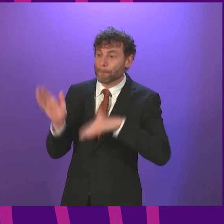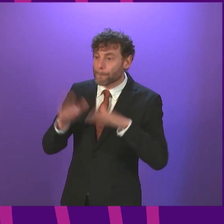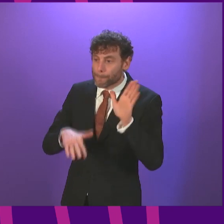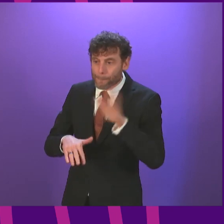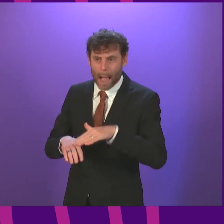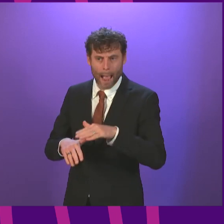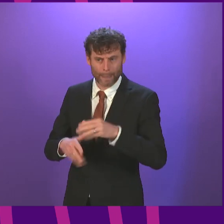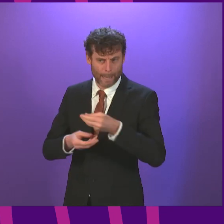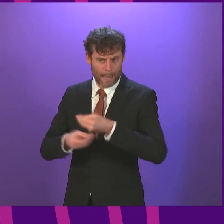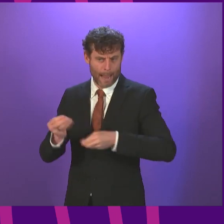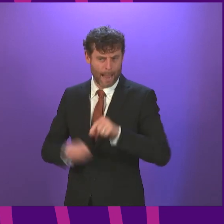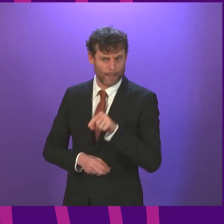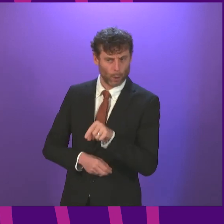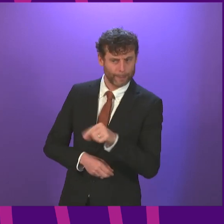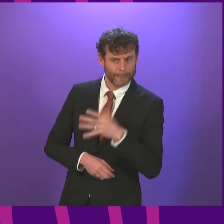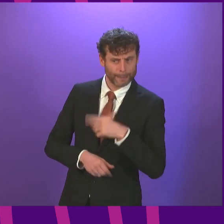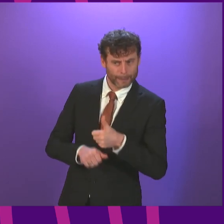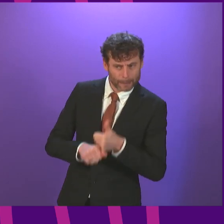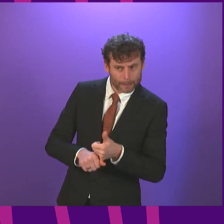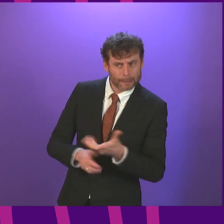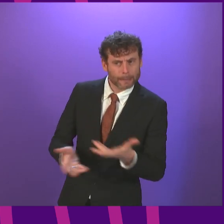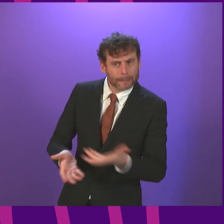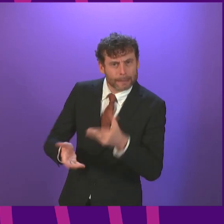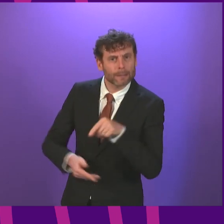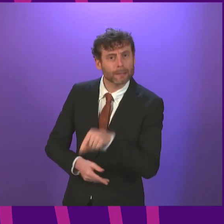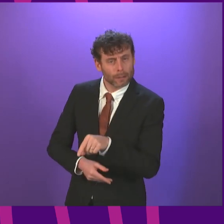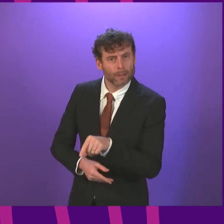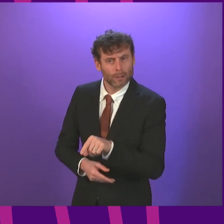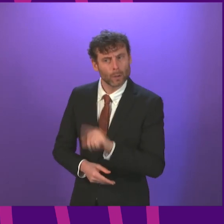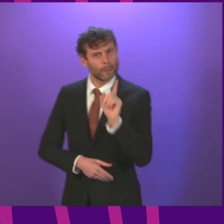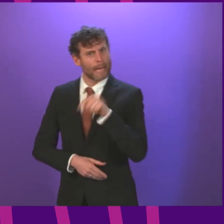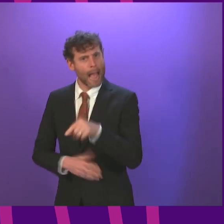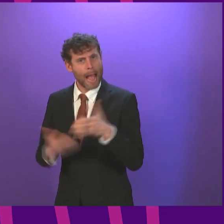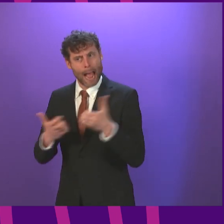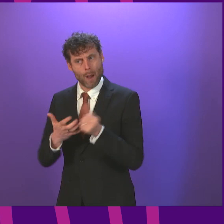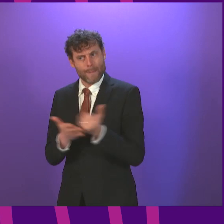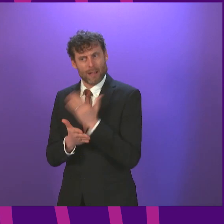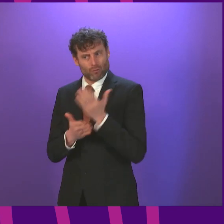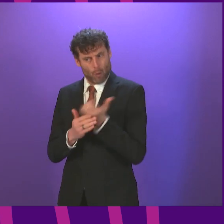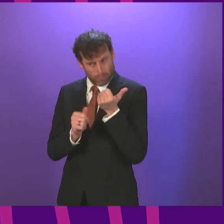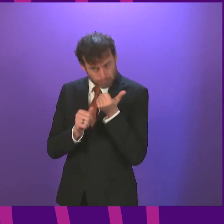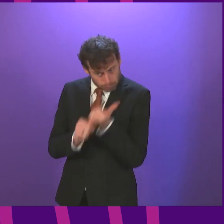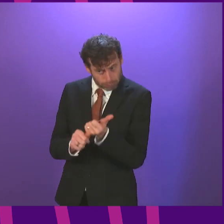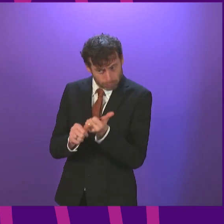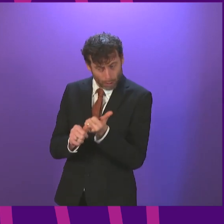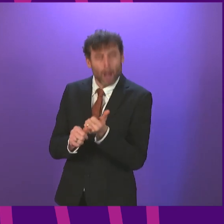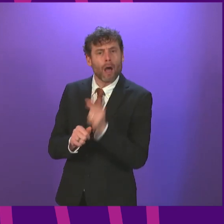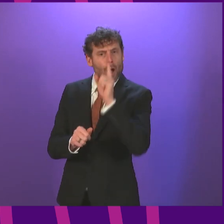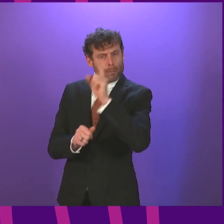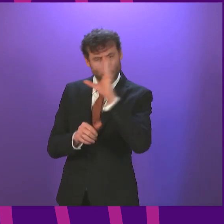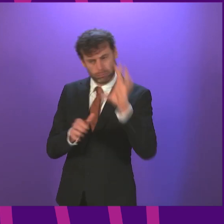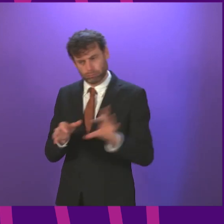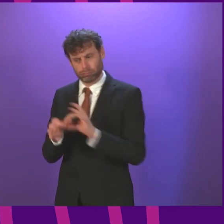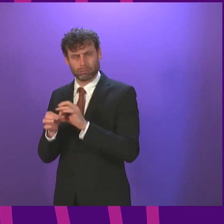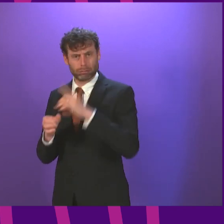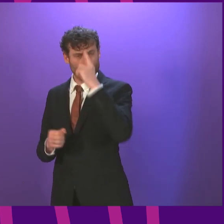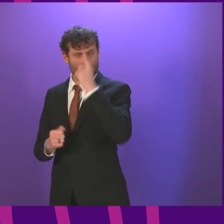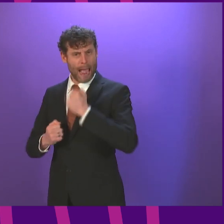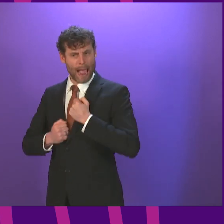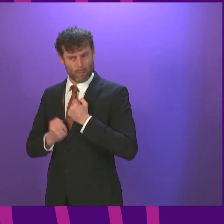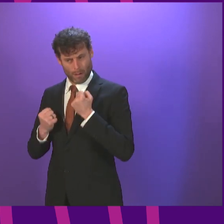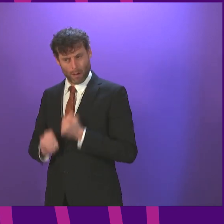catastrophe of Covid in a way that is consistent with our moral obligations to meet our net